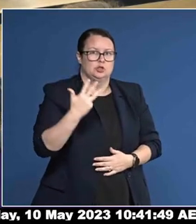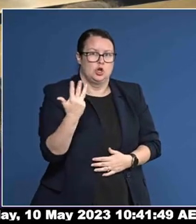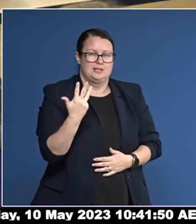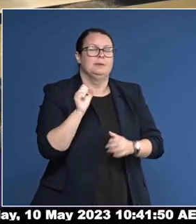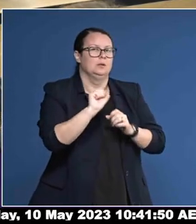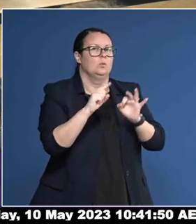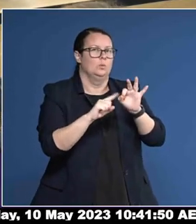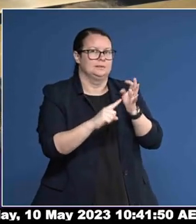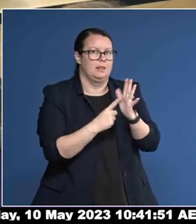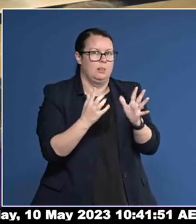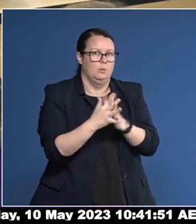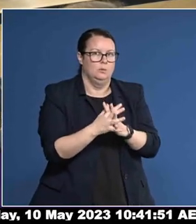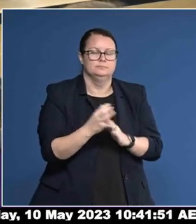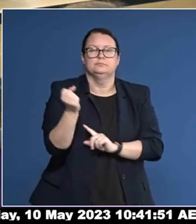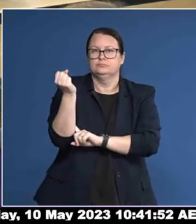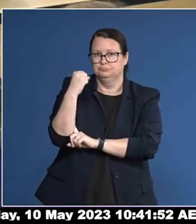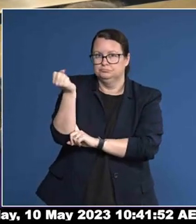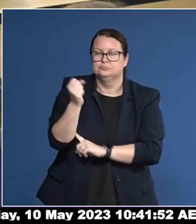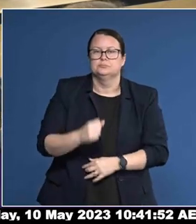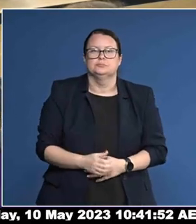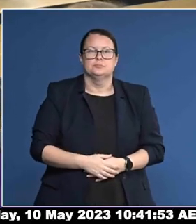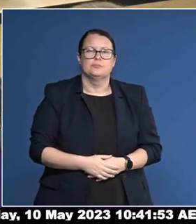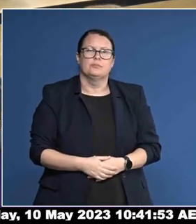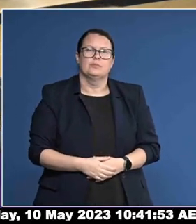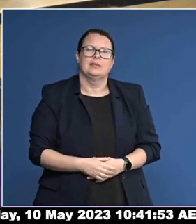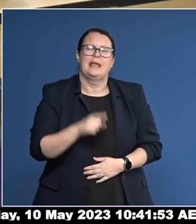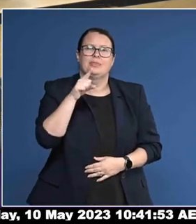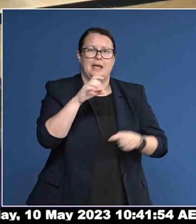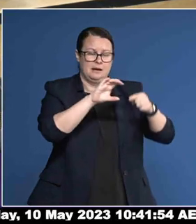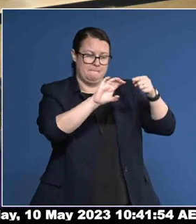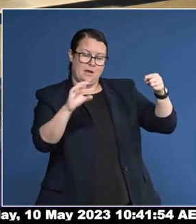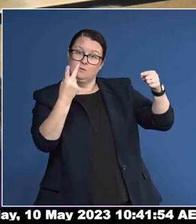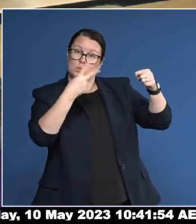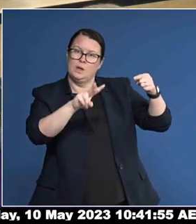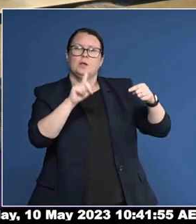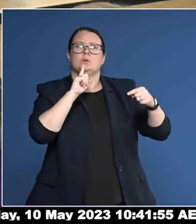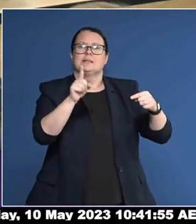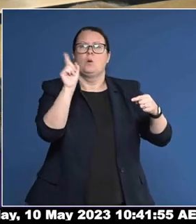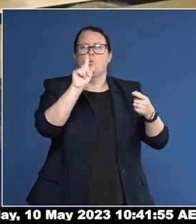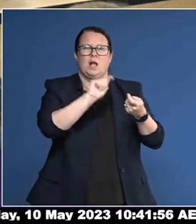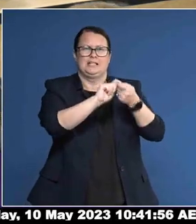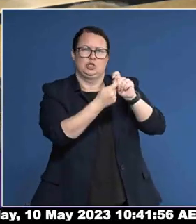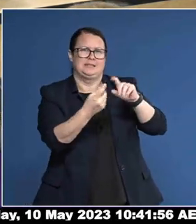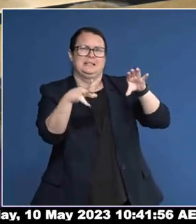And you describe at paragraph 20 what adjustments are, and you describe them